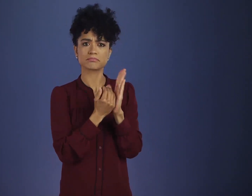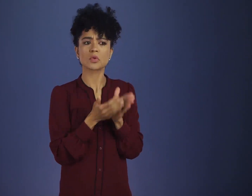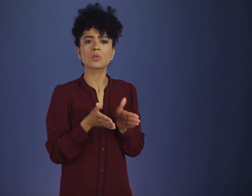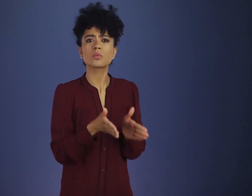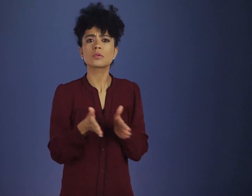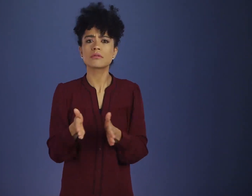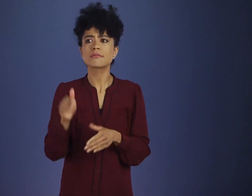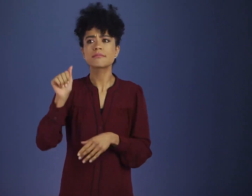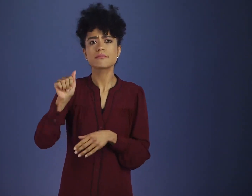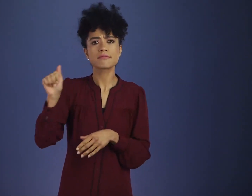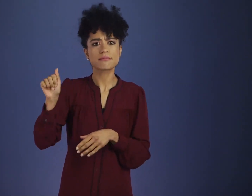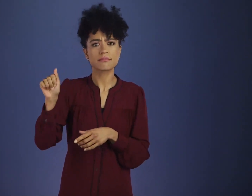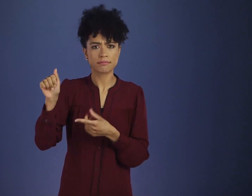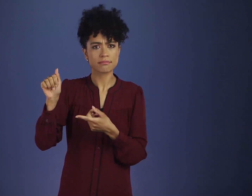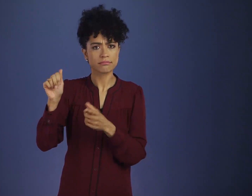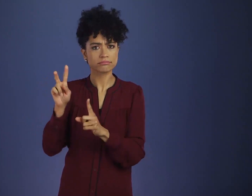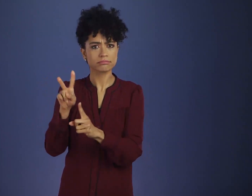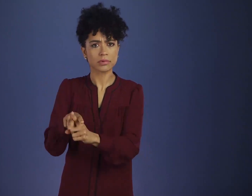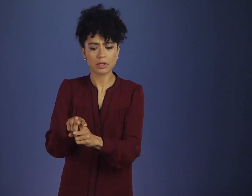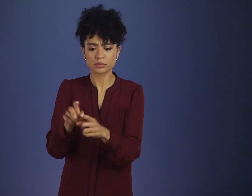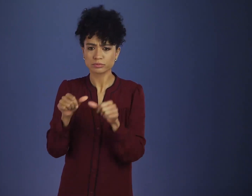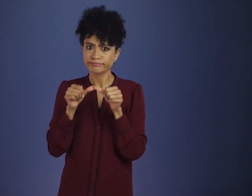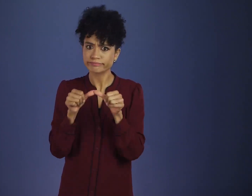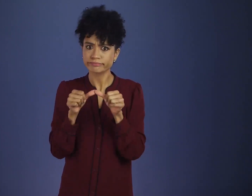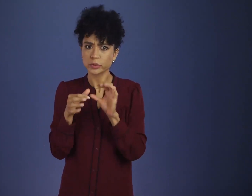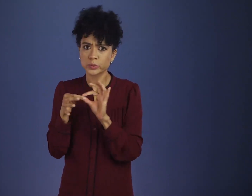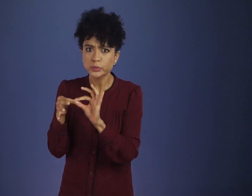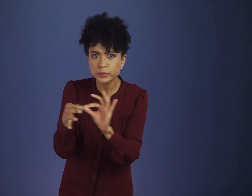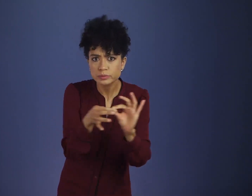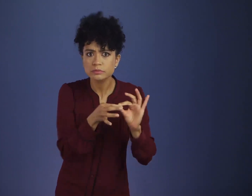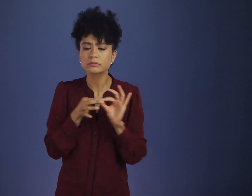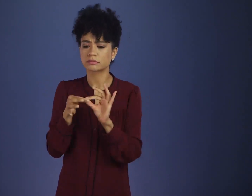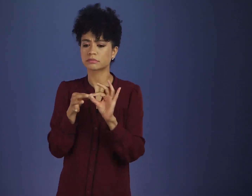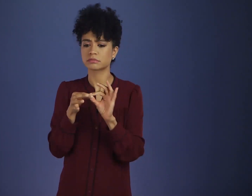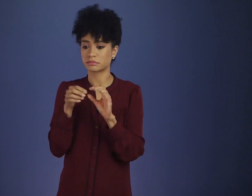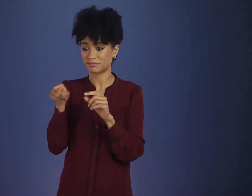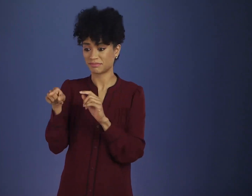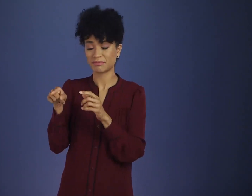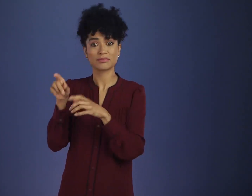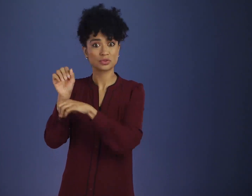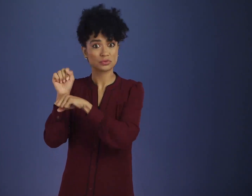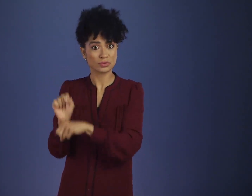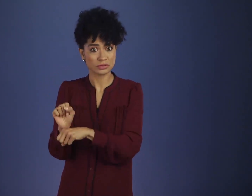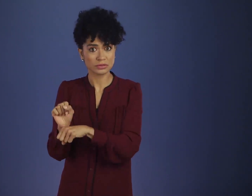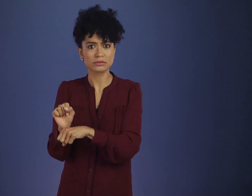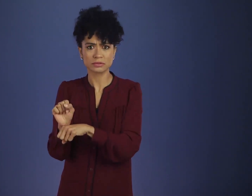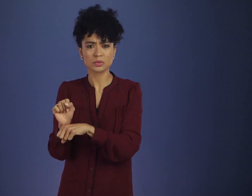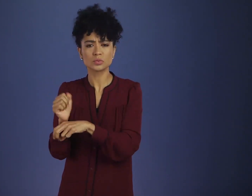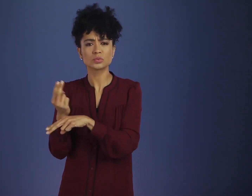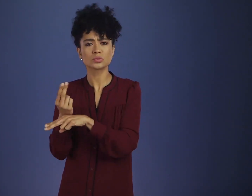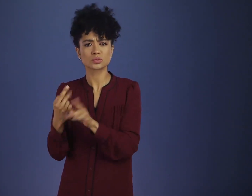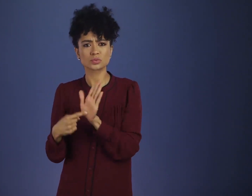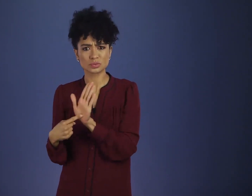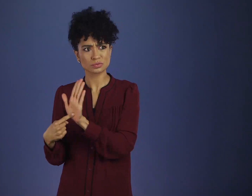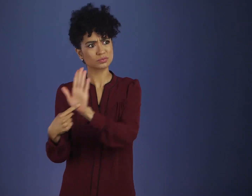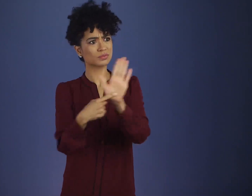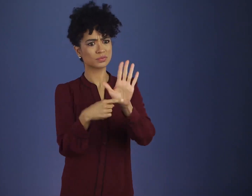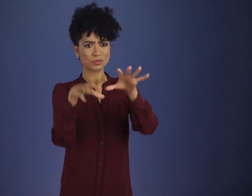They outline the means by which A.A. maintains its unity and relates itself to the world about it, the way it lives and grows.